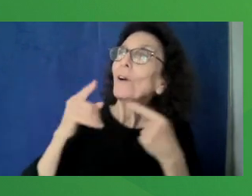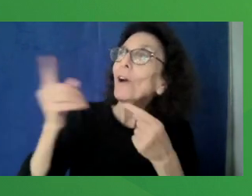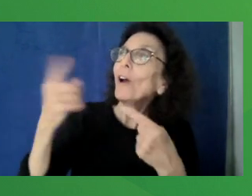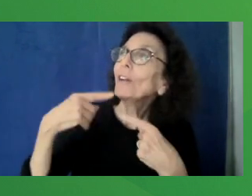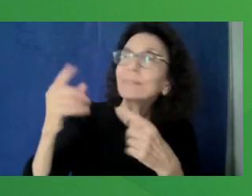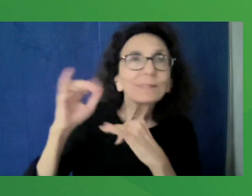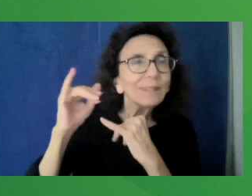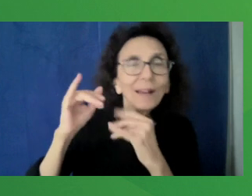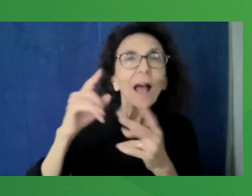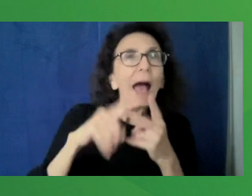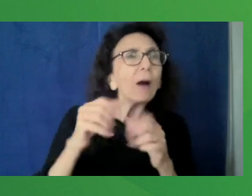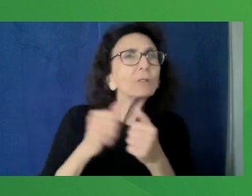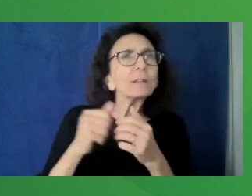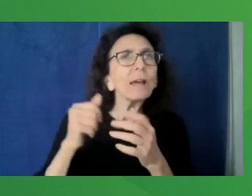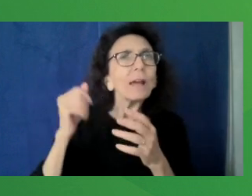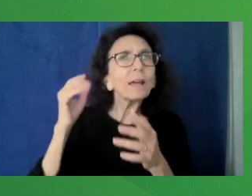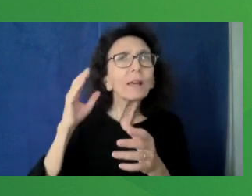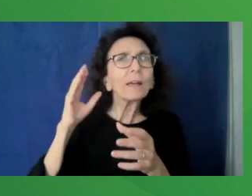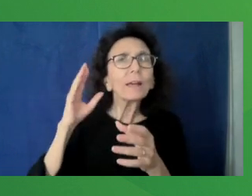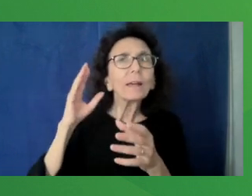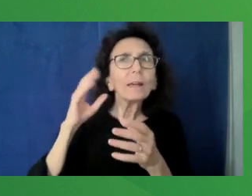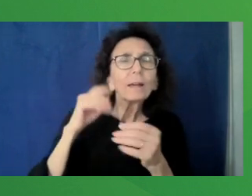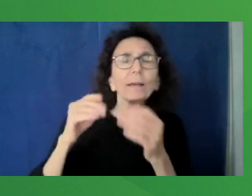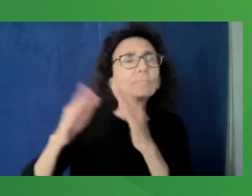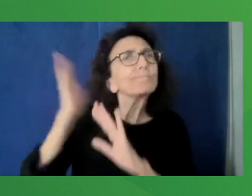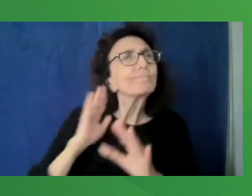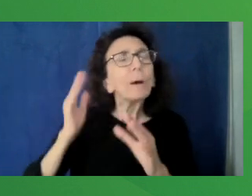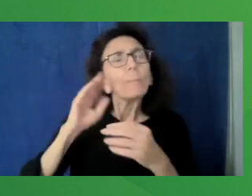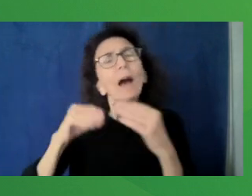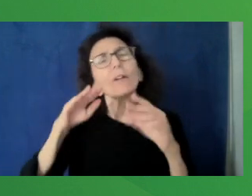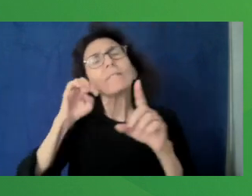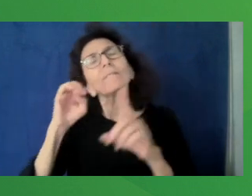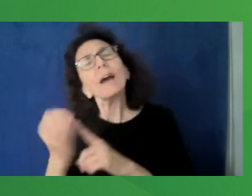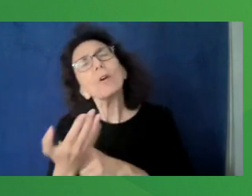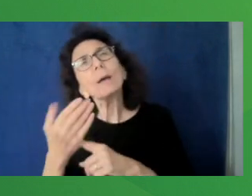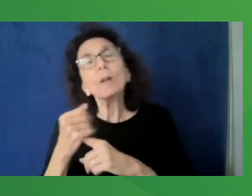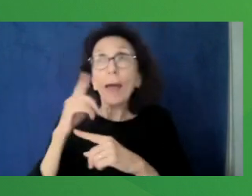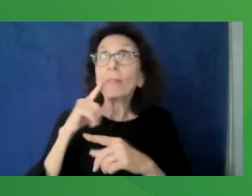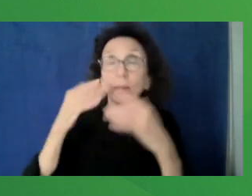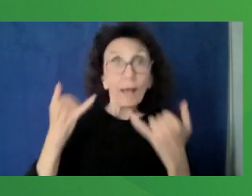past and present on environmental issues both locally, nationally, and internationally?